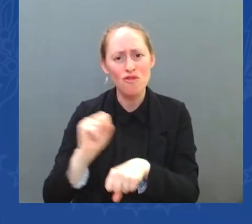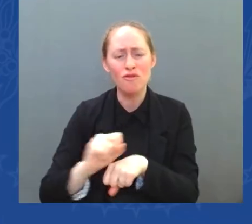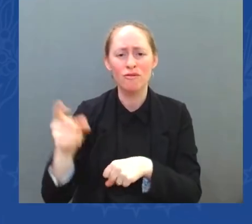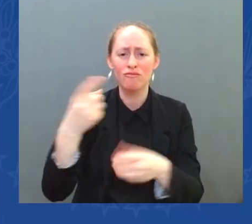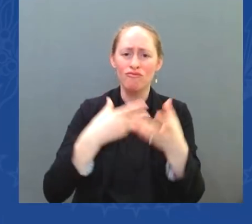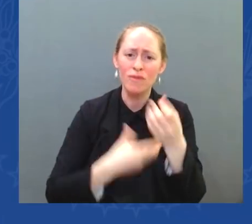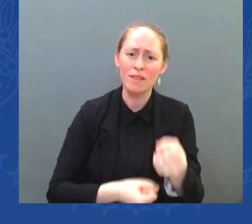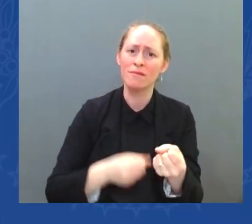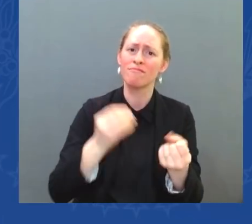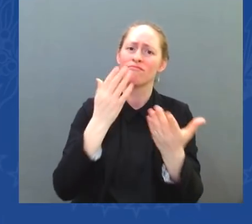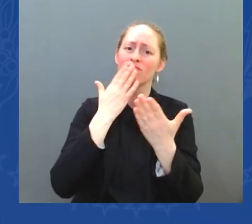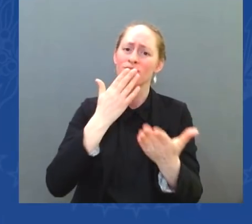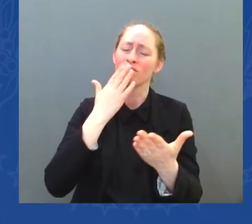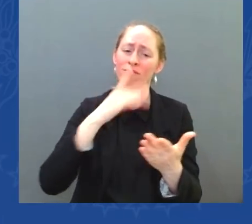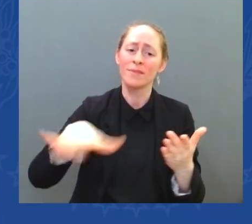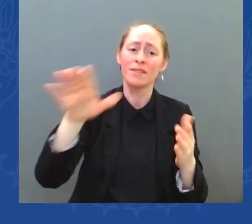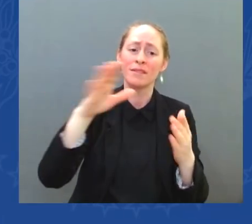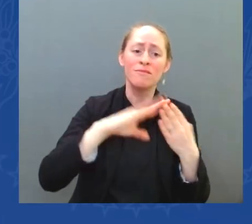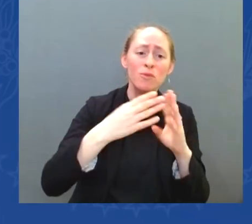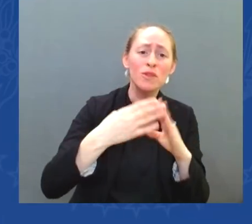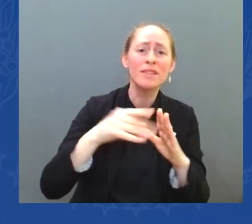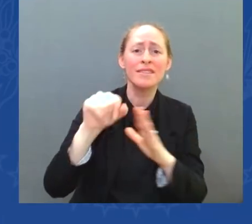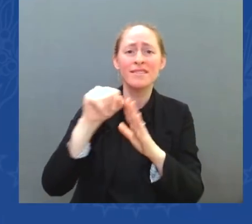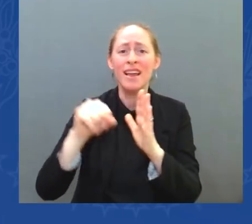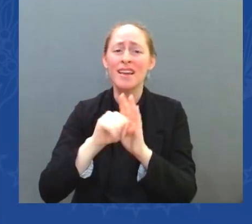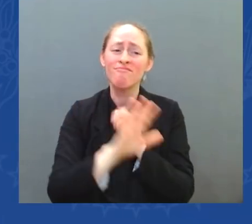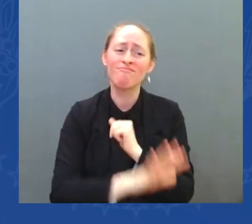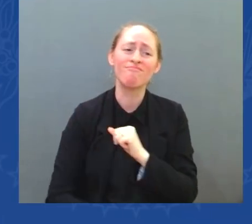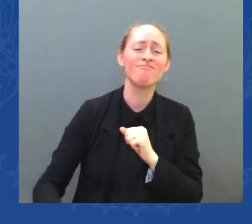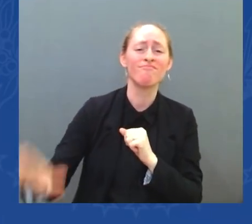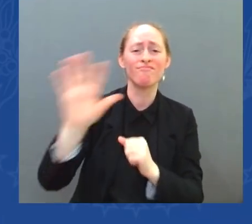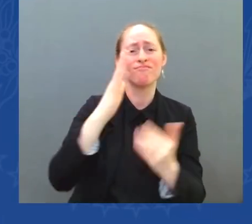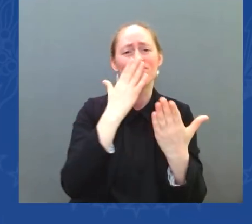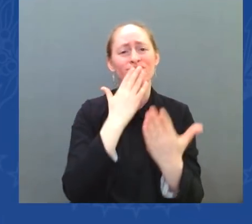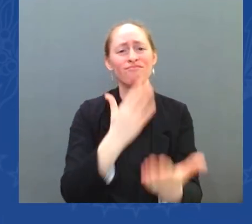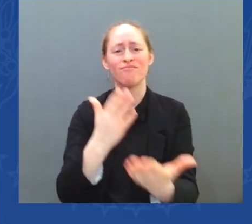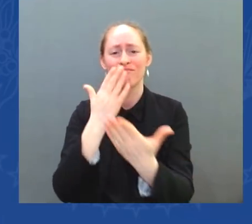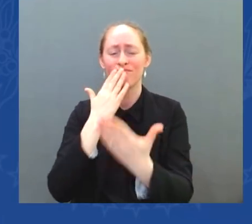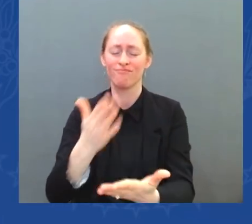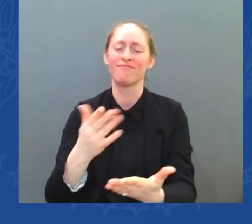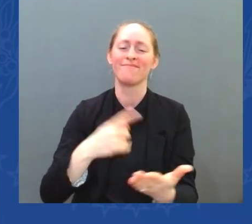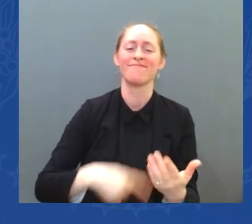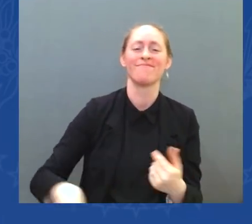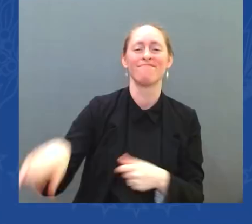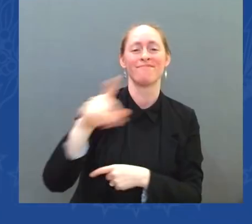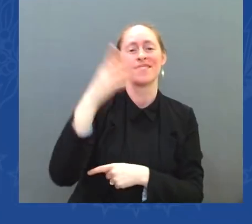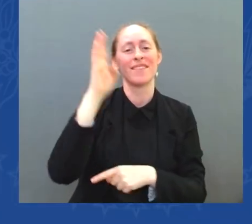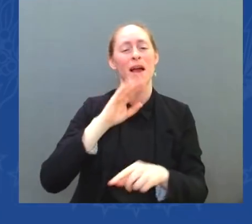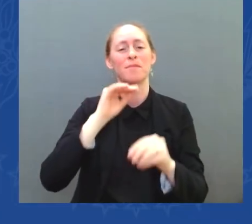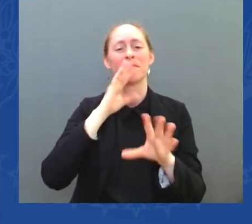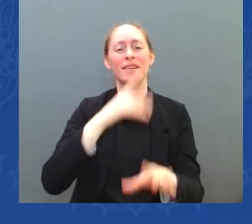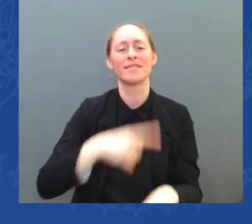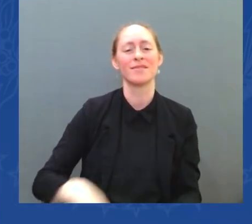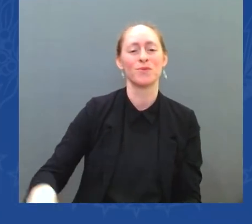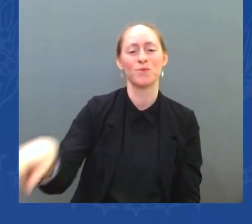And I just want to say God bless you all. And every time I'd walk out of my Grandpa Finnegan's house up in Scranton --